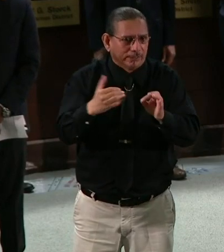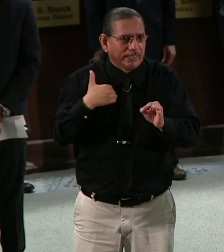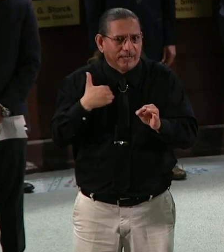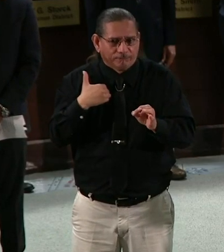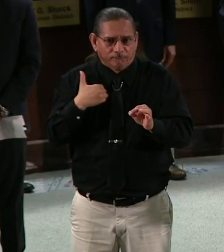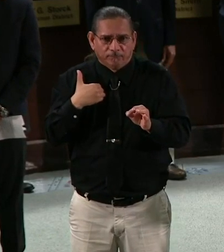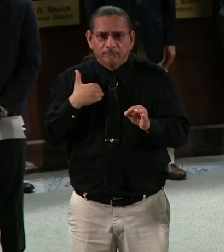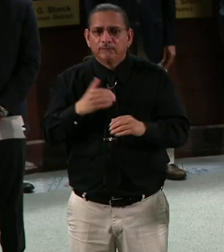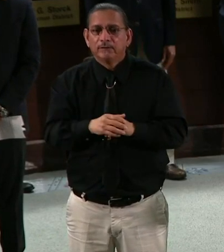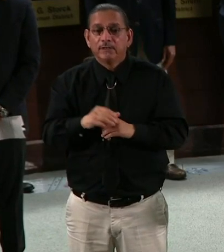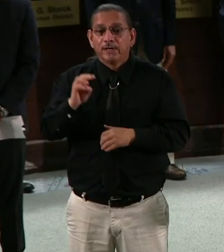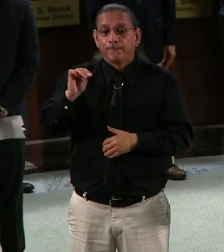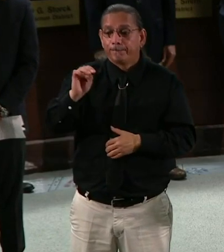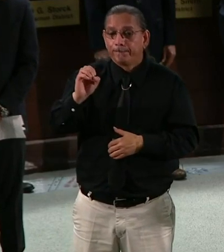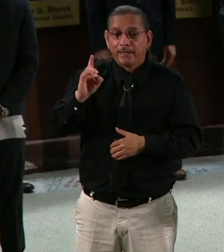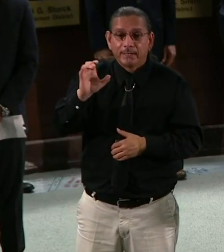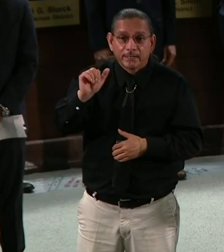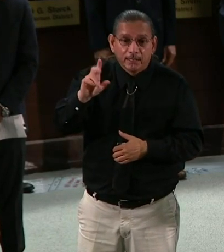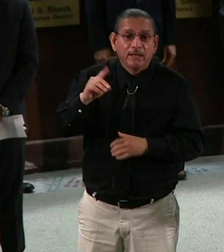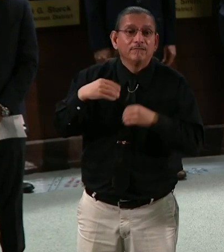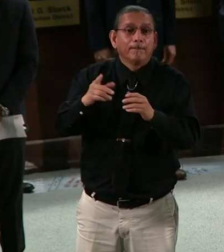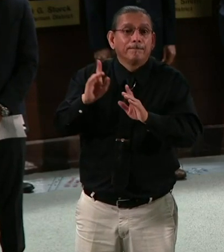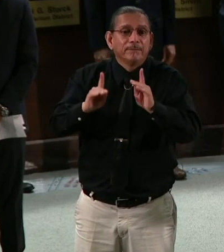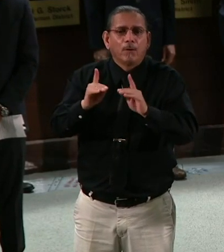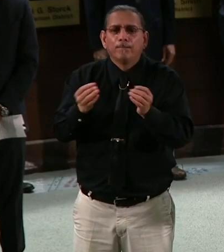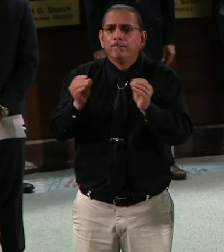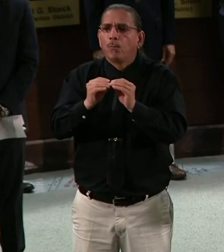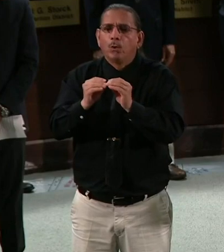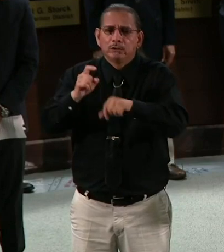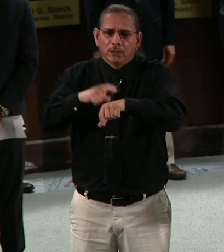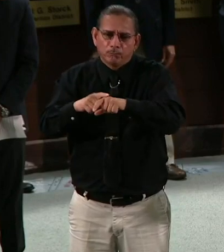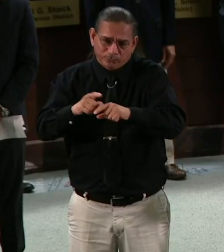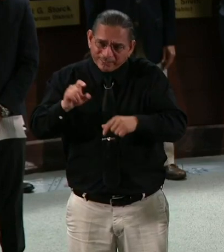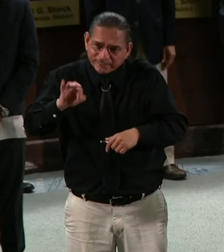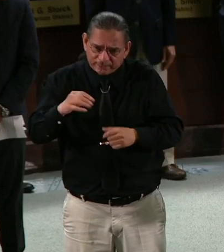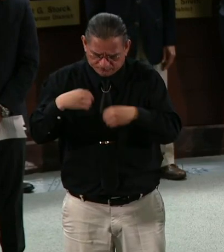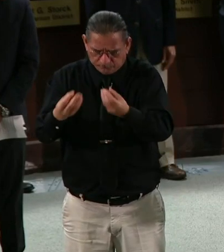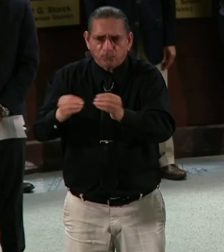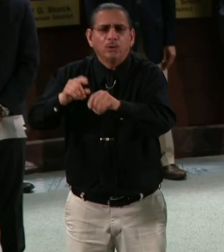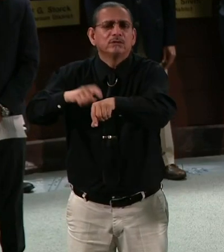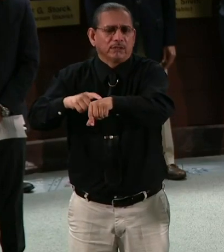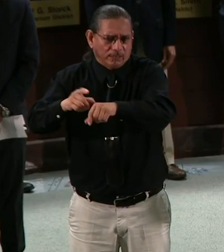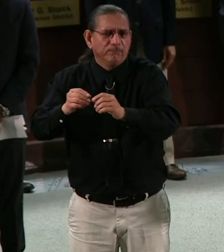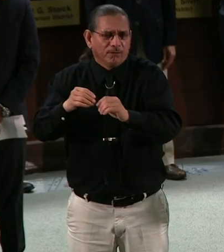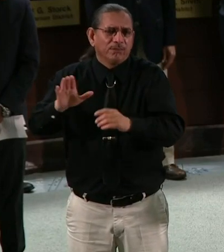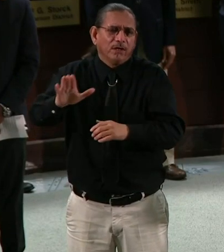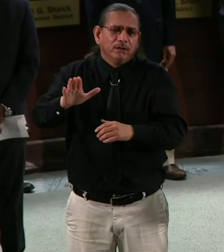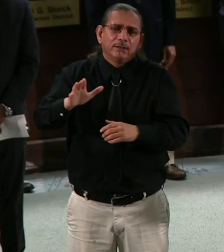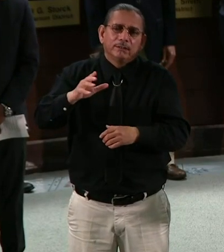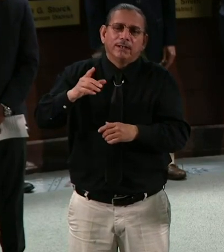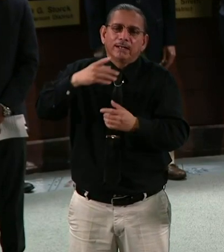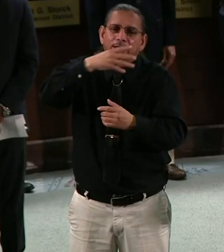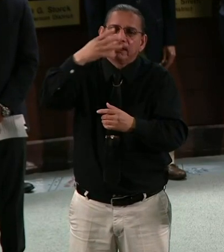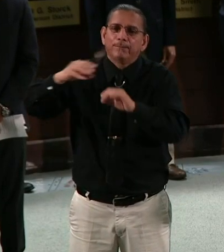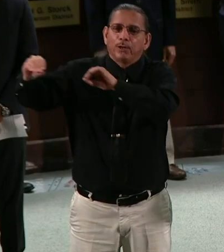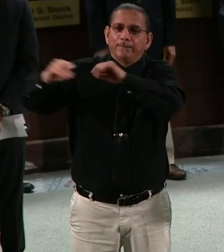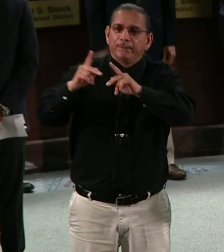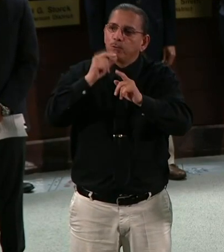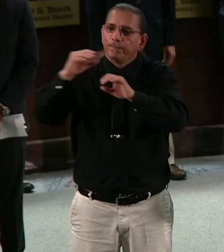MEDICAID IS GIVING NONCITIZENS ADDITIONAL TIME IF NEEDED TO